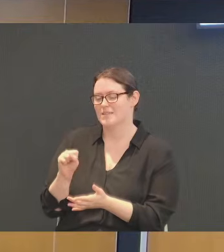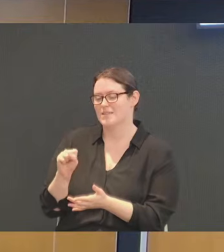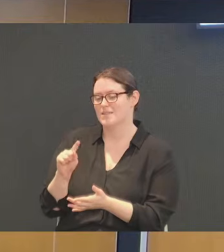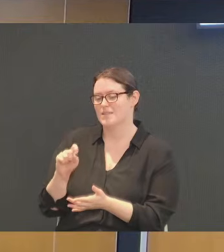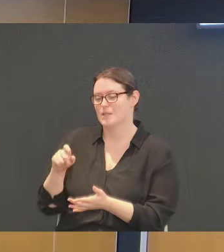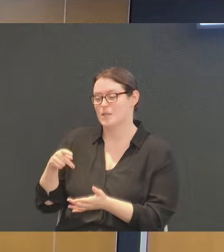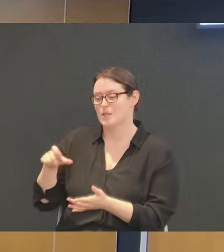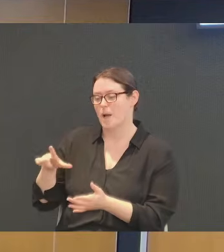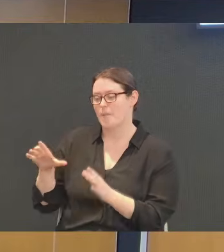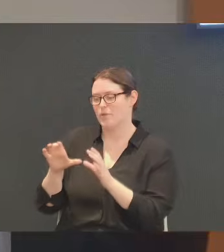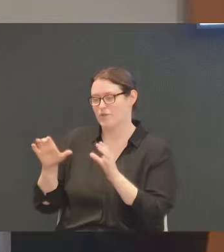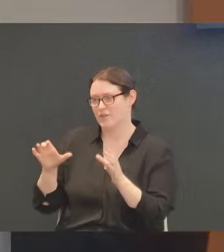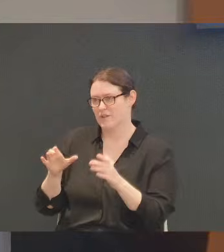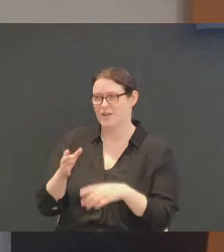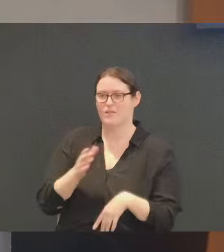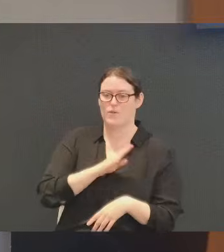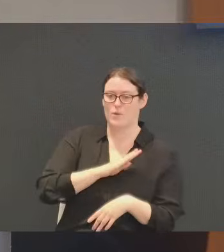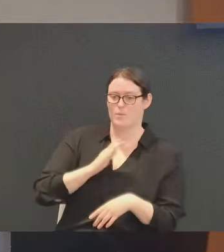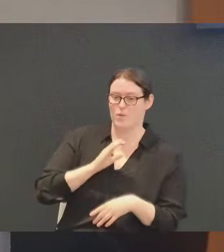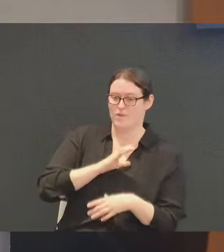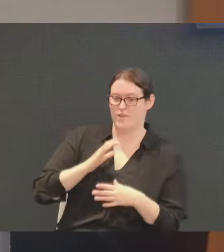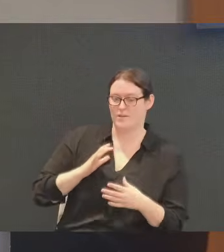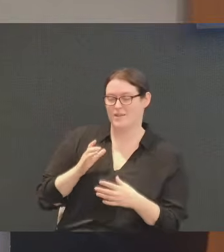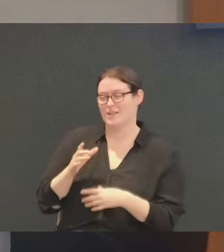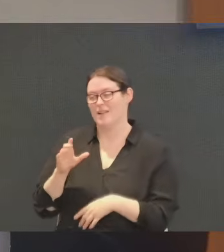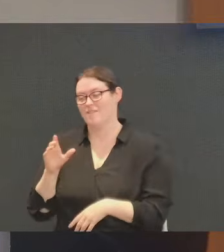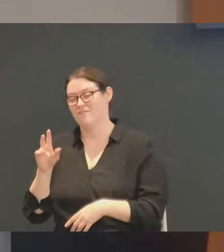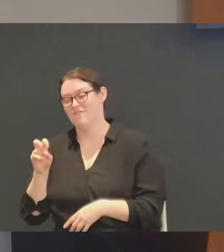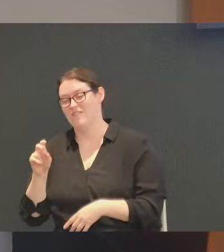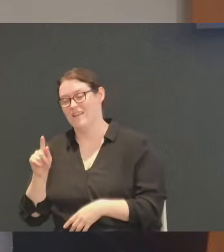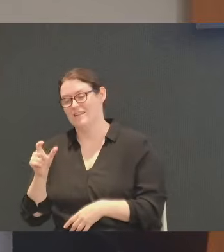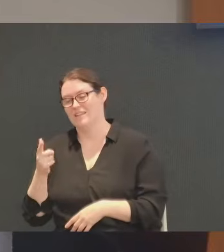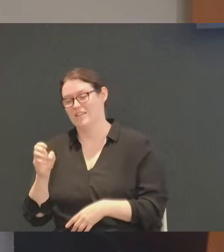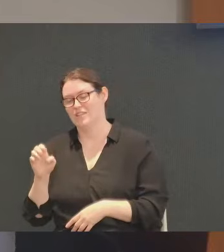Board of County Commissioners and Vantage Anderson. So, back in 2021, Commissioners,